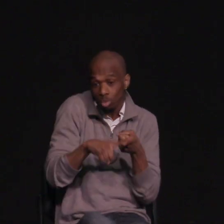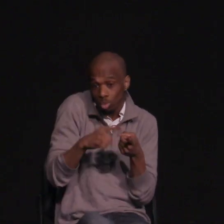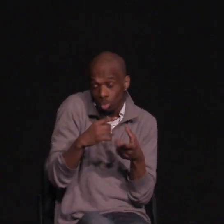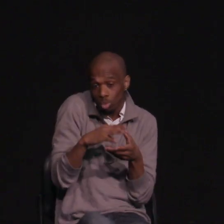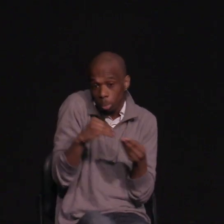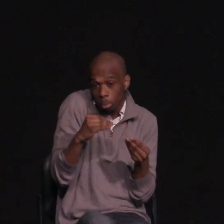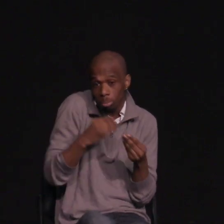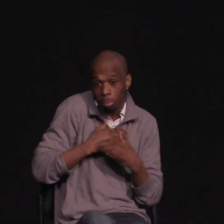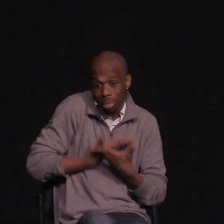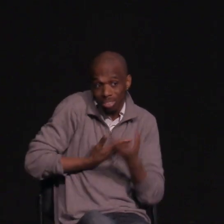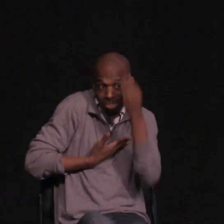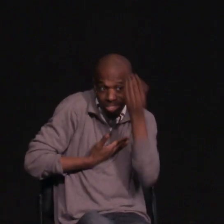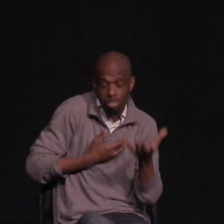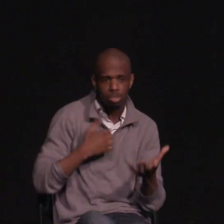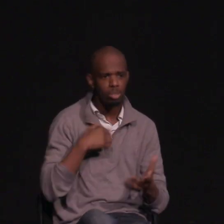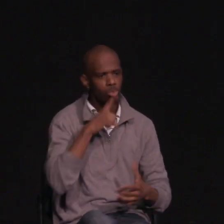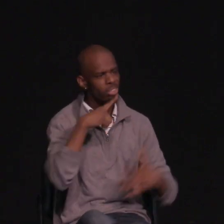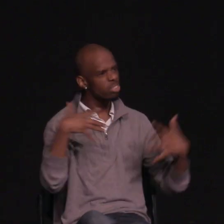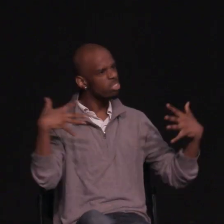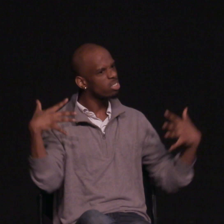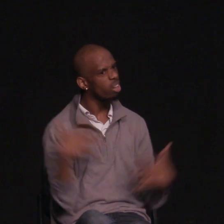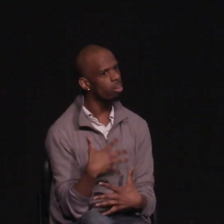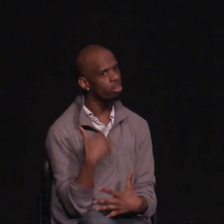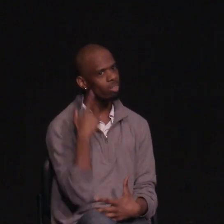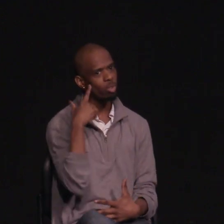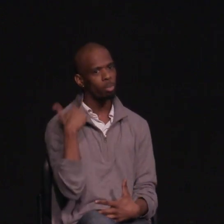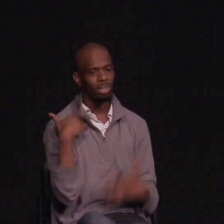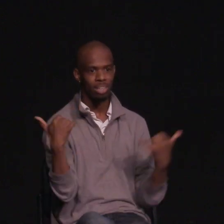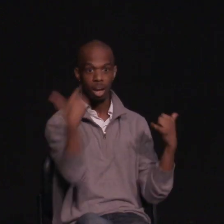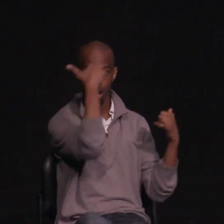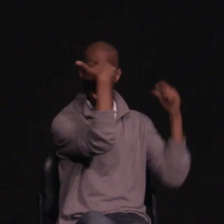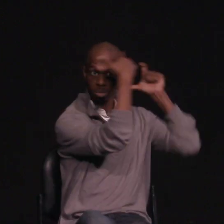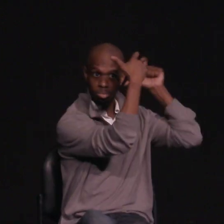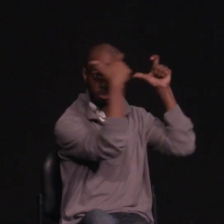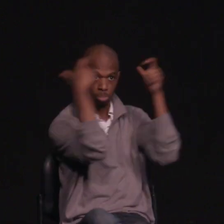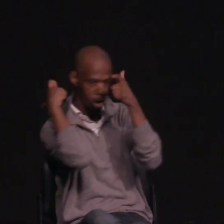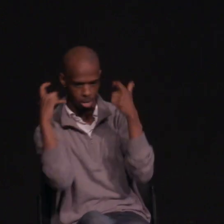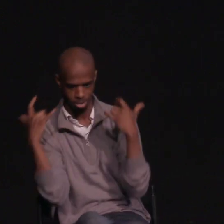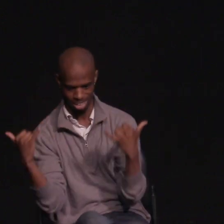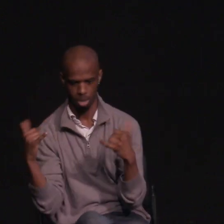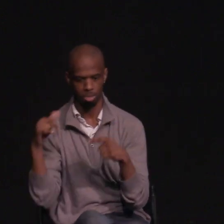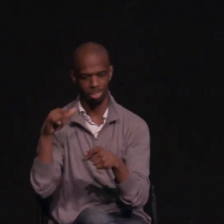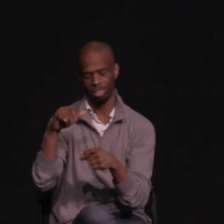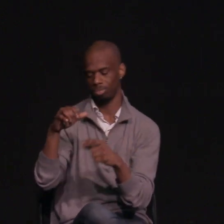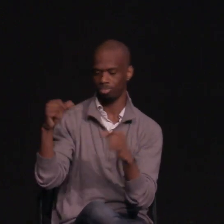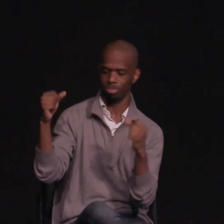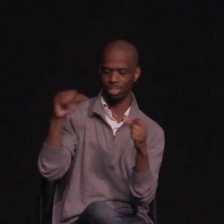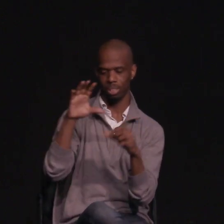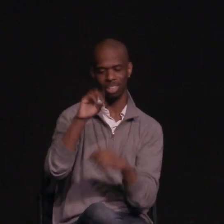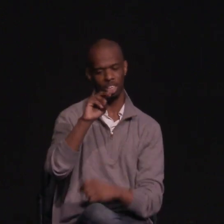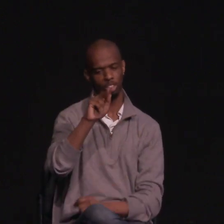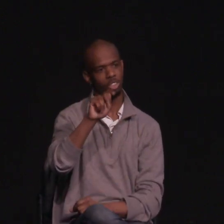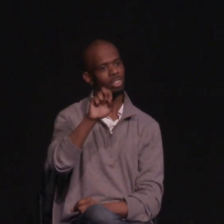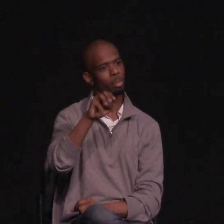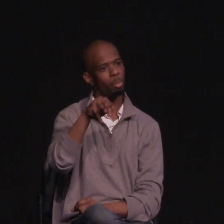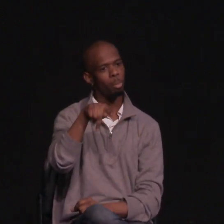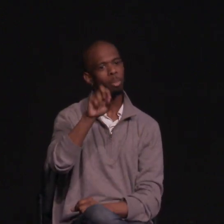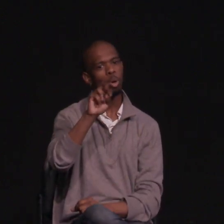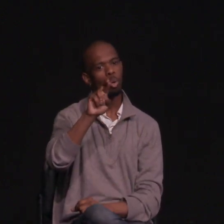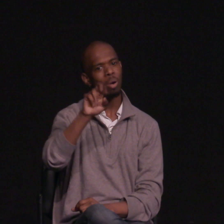pivoting into the contemporary art space. I thought I was too old to learn new practices, I thought people would keep me boxed into their vision of how I